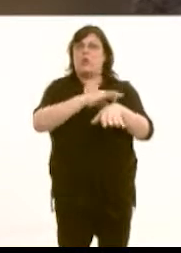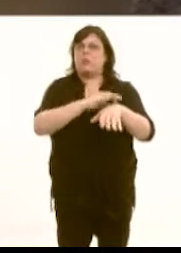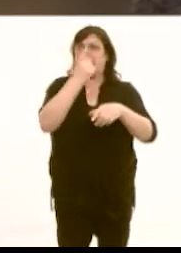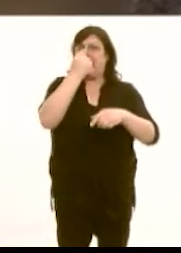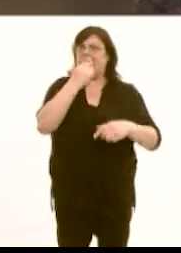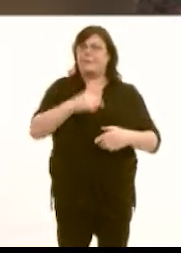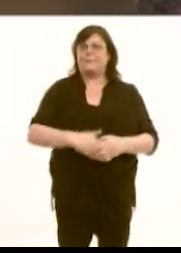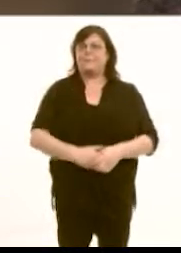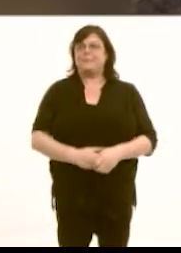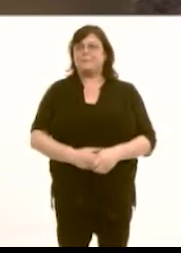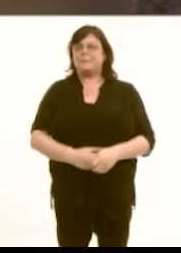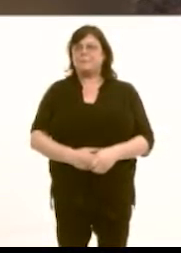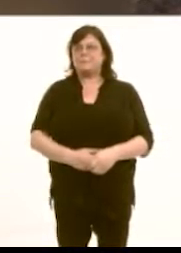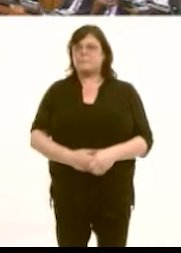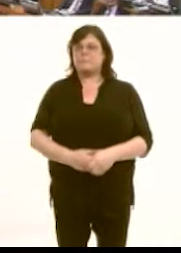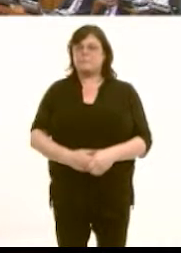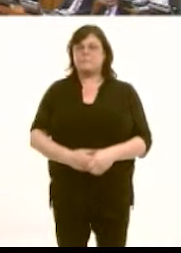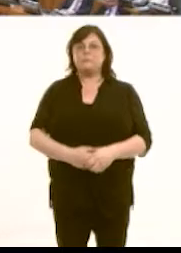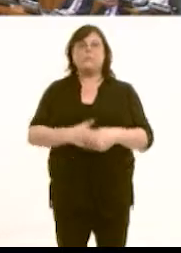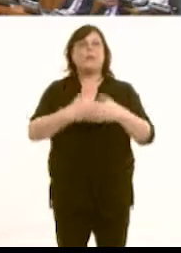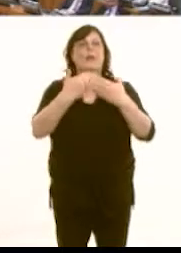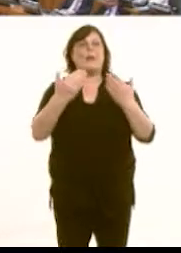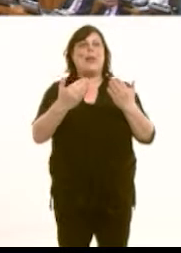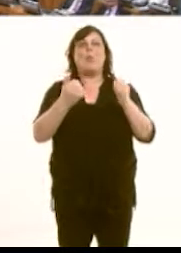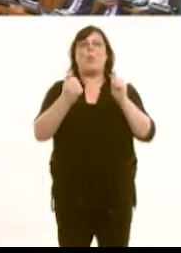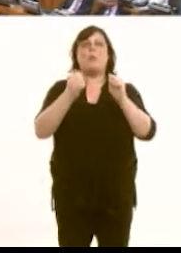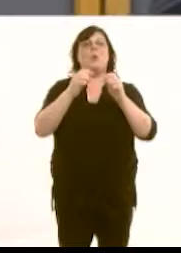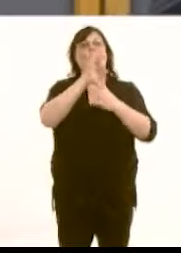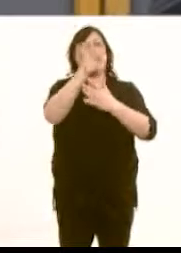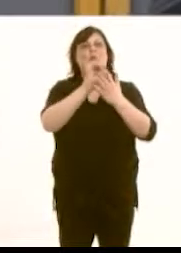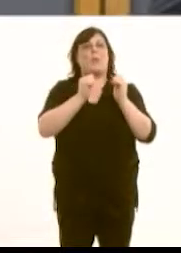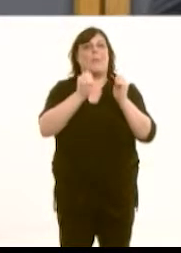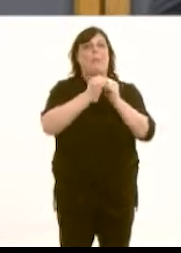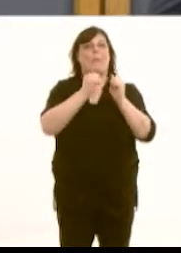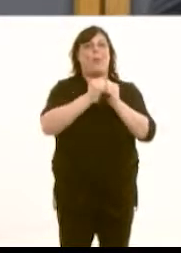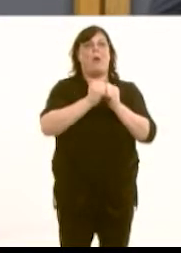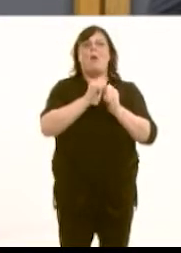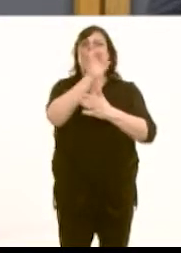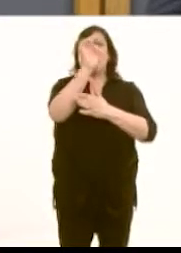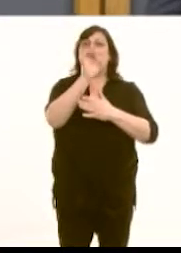Y Llywydd / The Presiding Officer: We now move back to questions on the paper, and question 3 is Altaf Hussein. Altaf Hussain: 3.